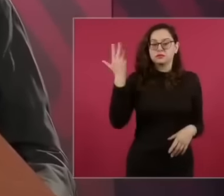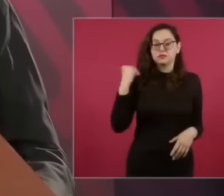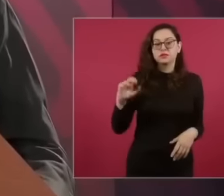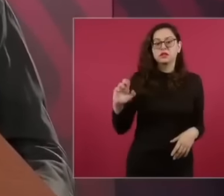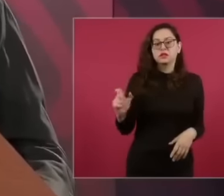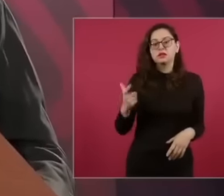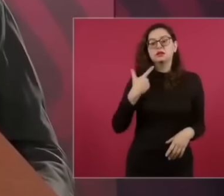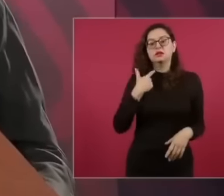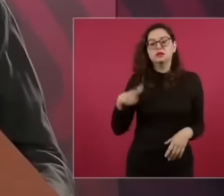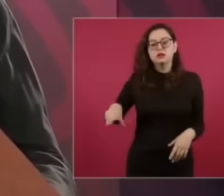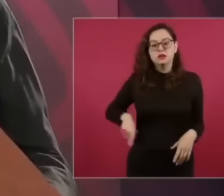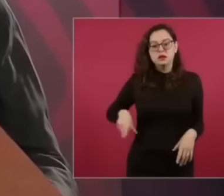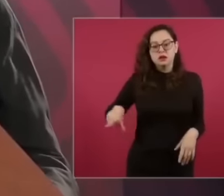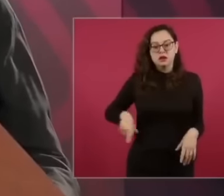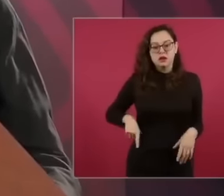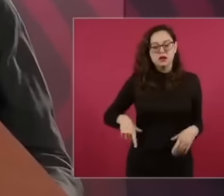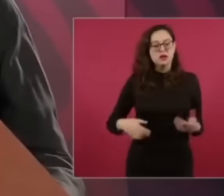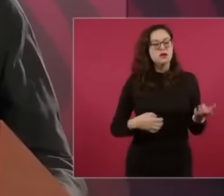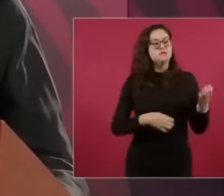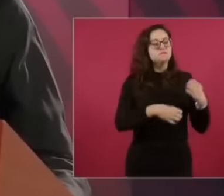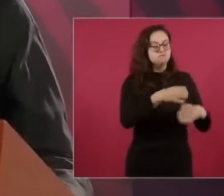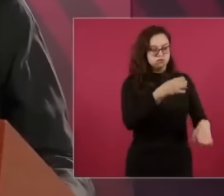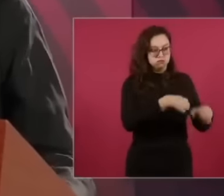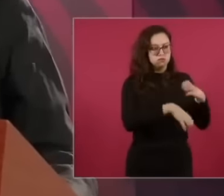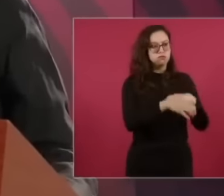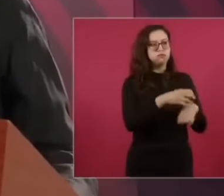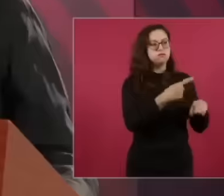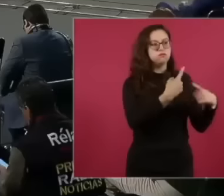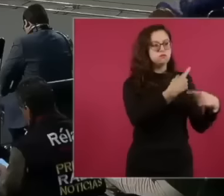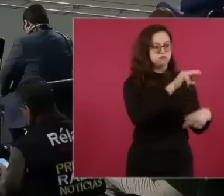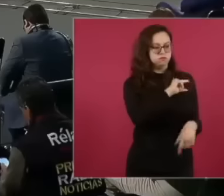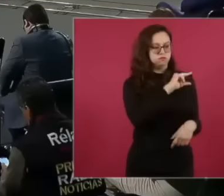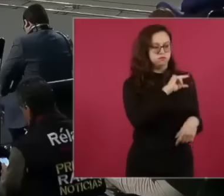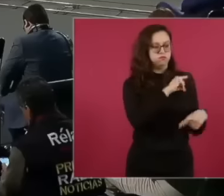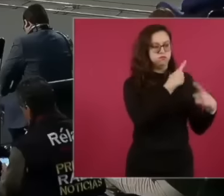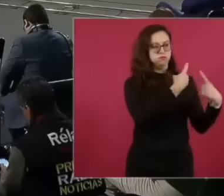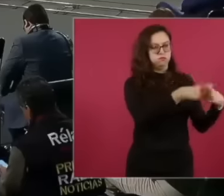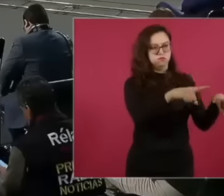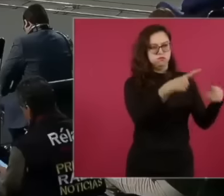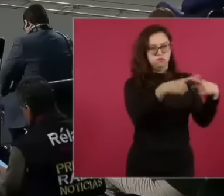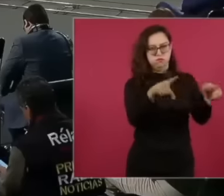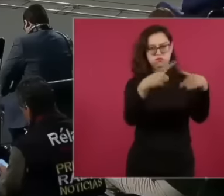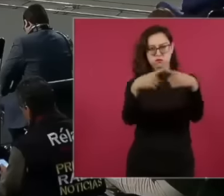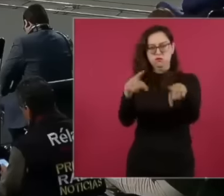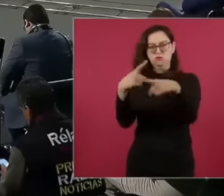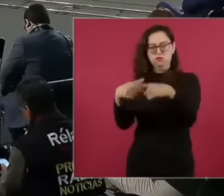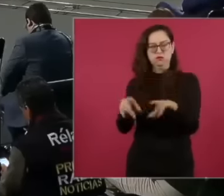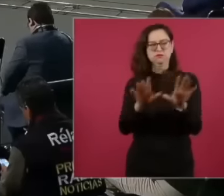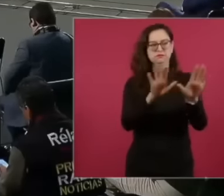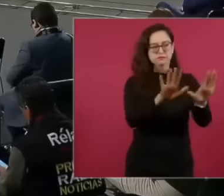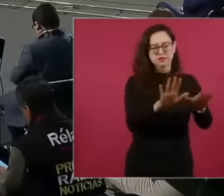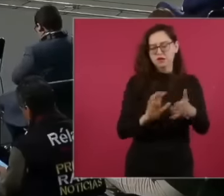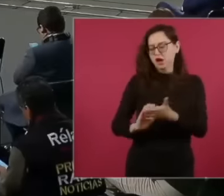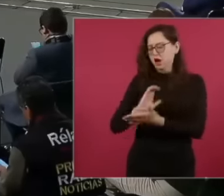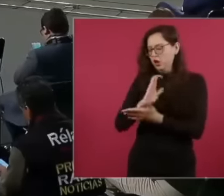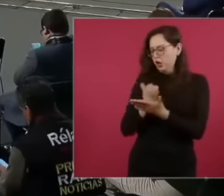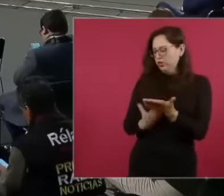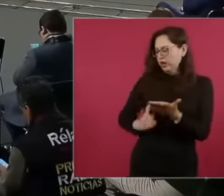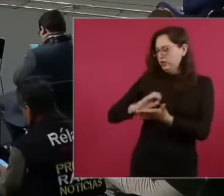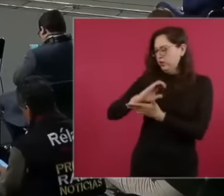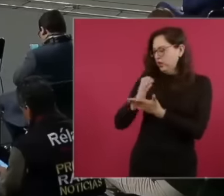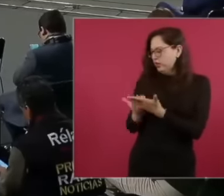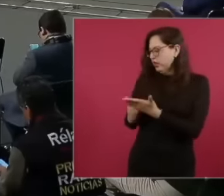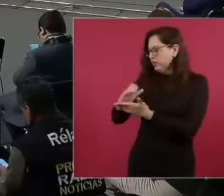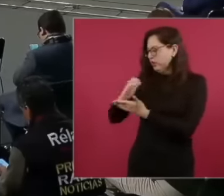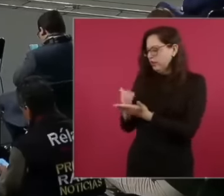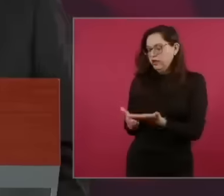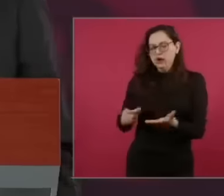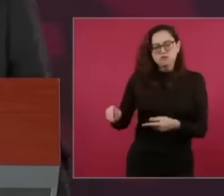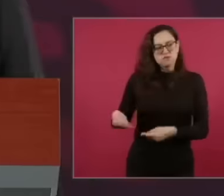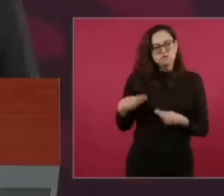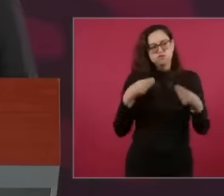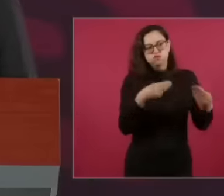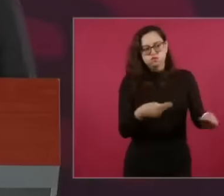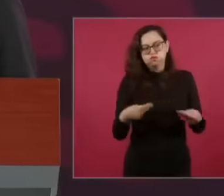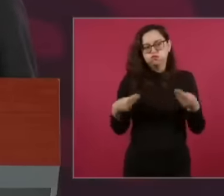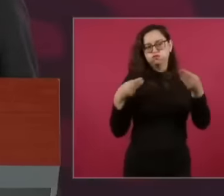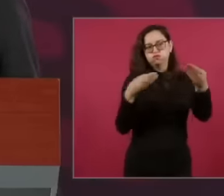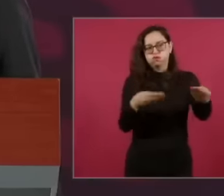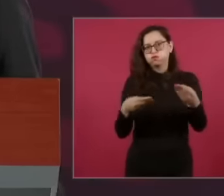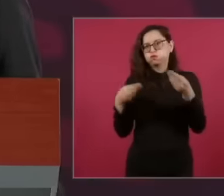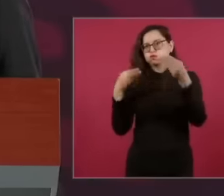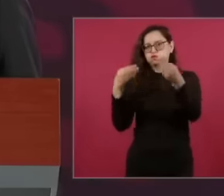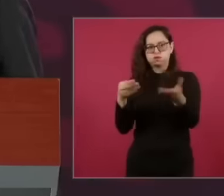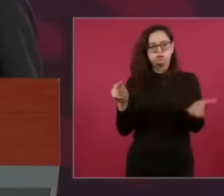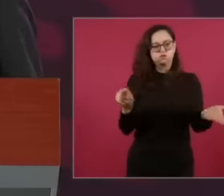previous governments to those who do not love us, to those who manage the media of